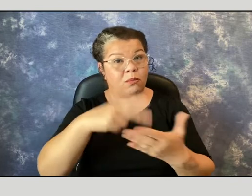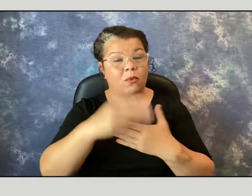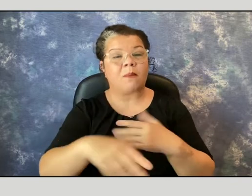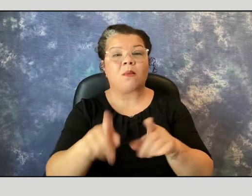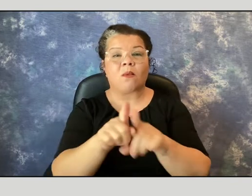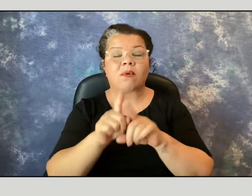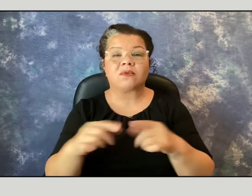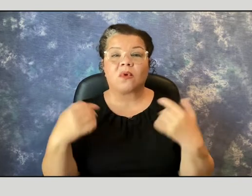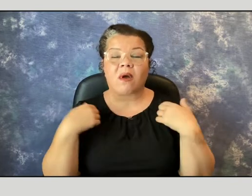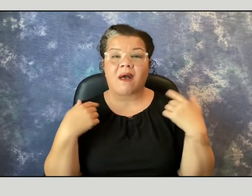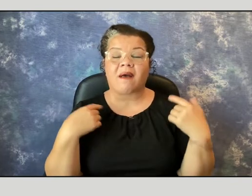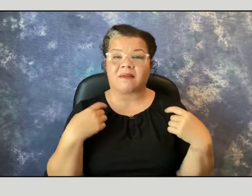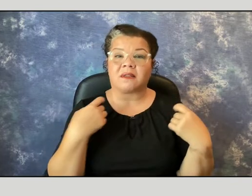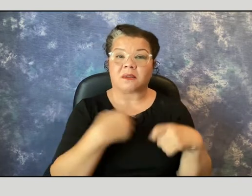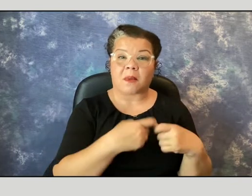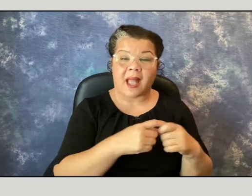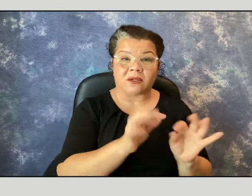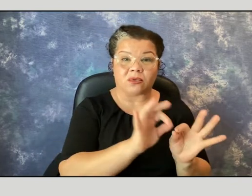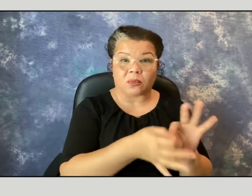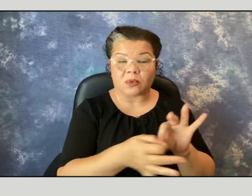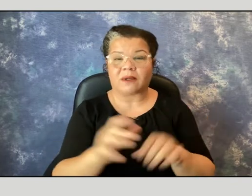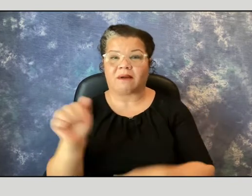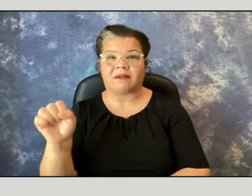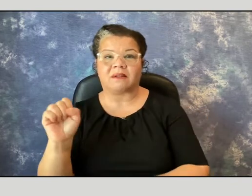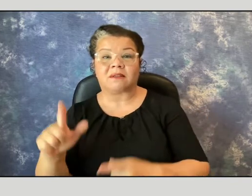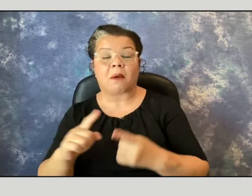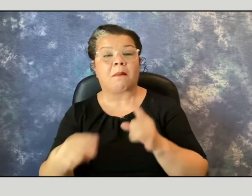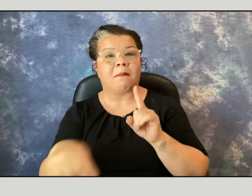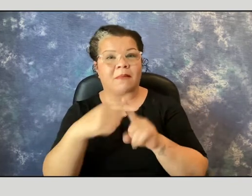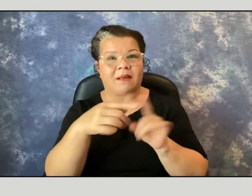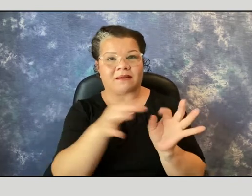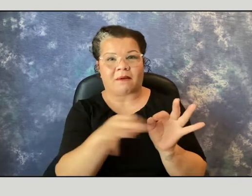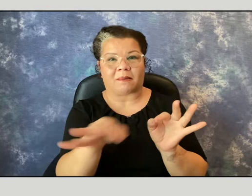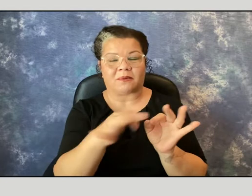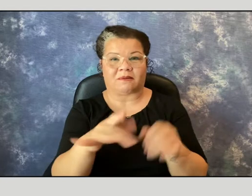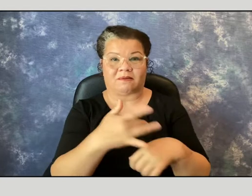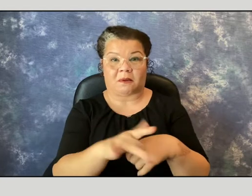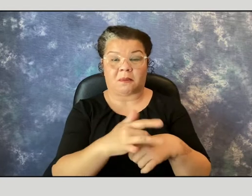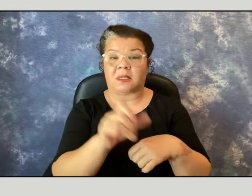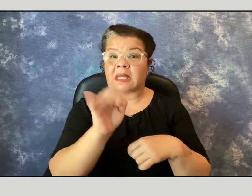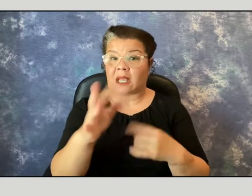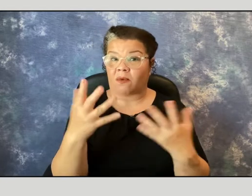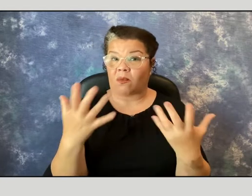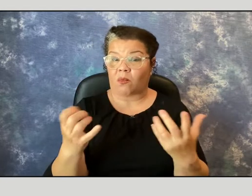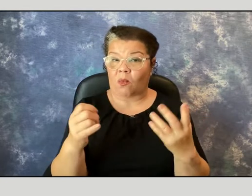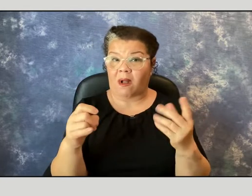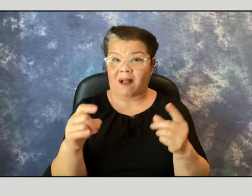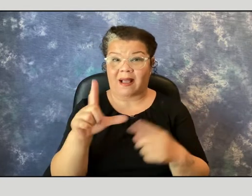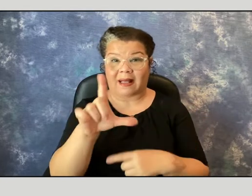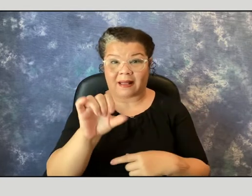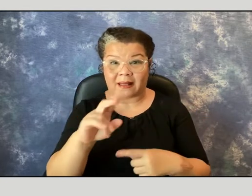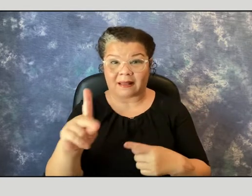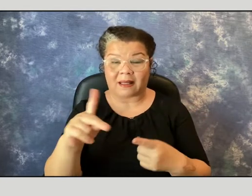and ASL interpretation and captioning available, so if you would like a link to watch those streams,